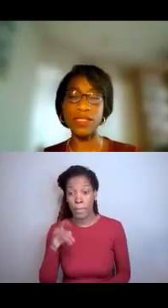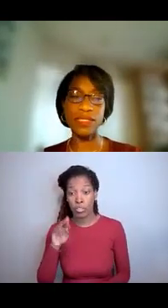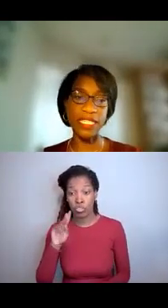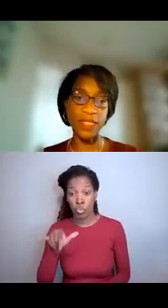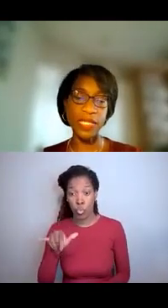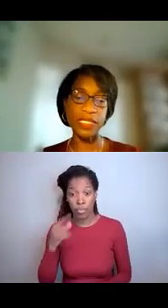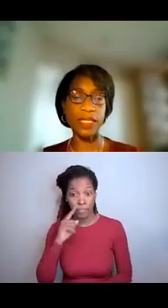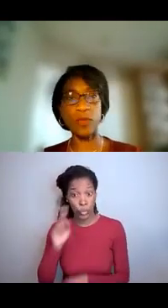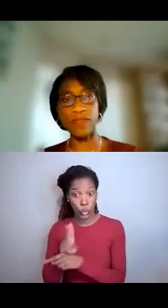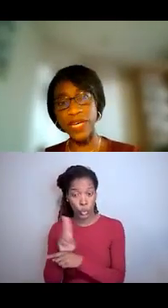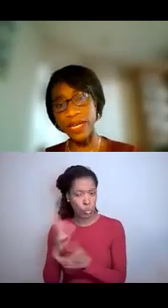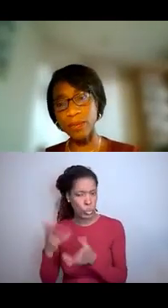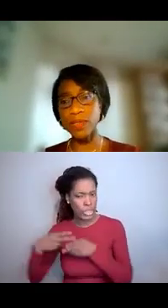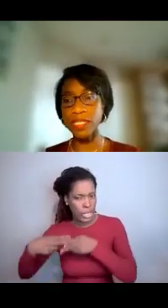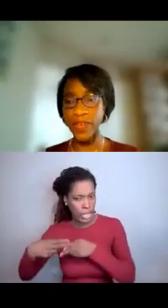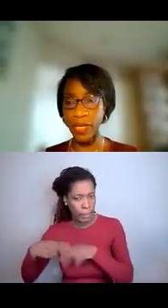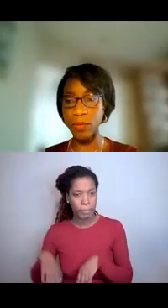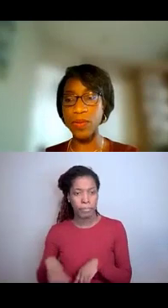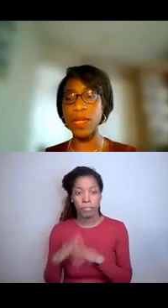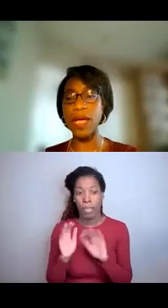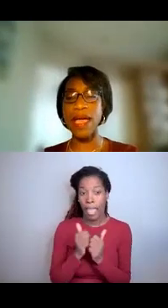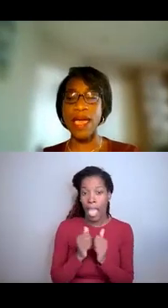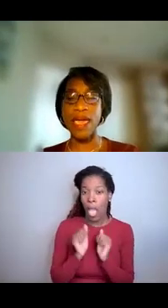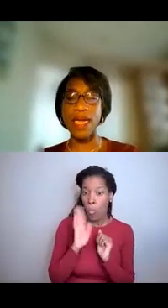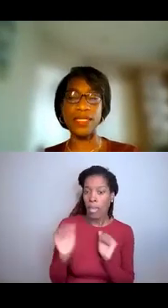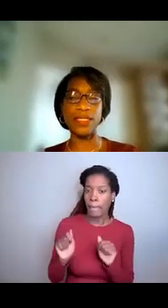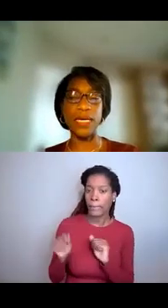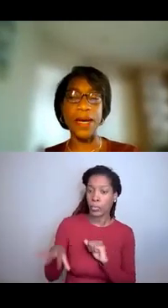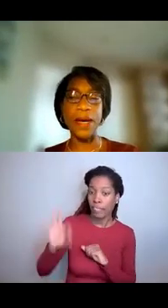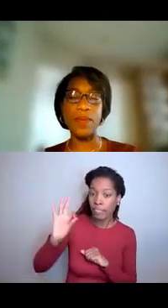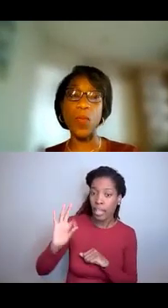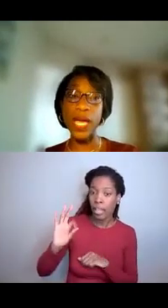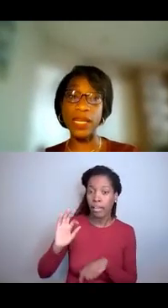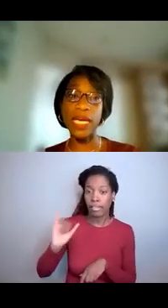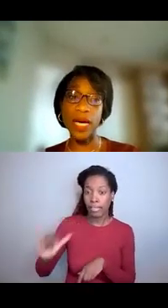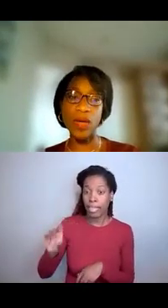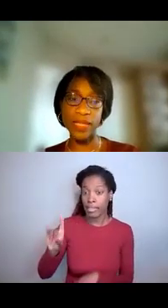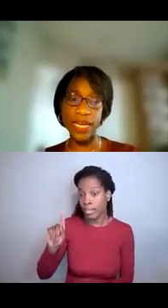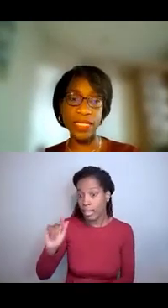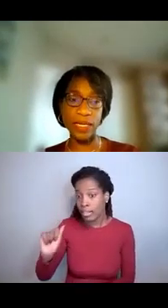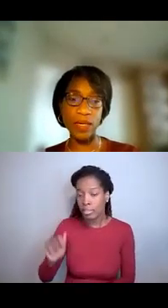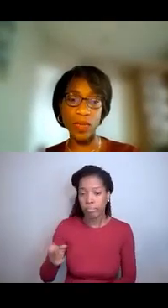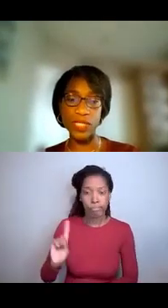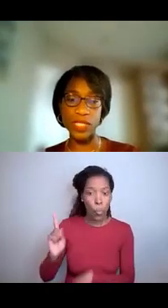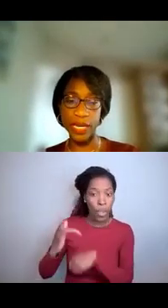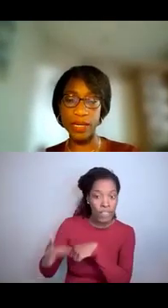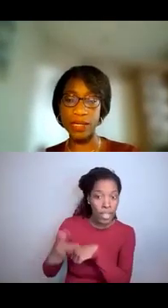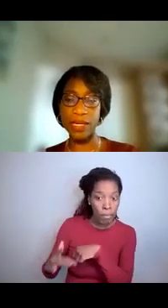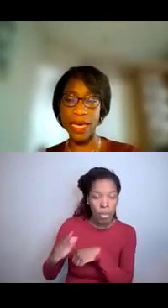how the scientific data will be findable and available, and when and how long that data will be shared